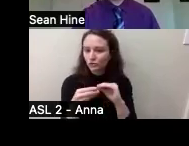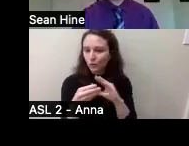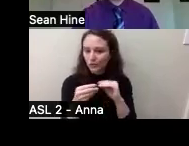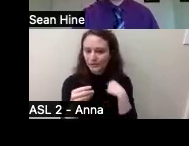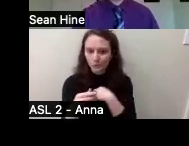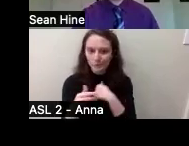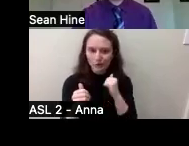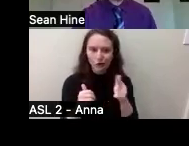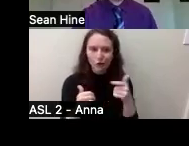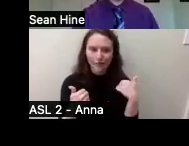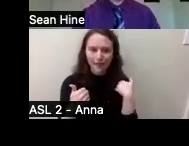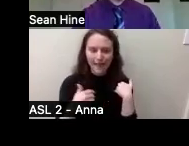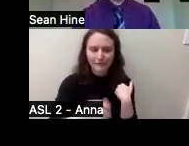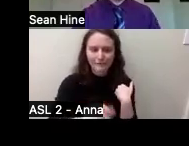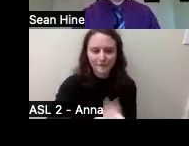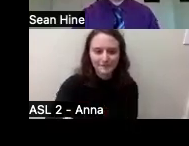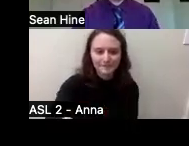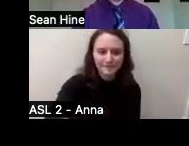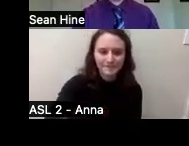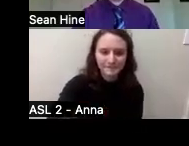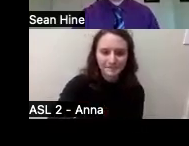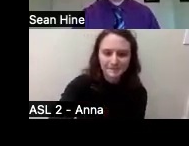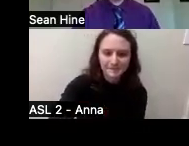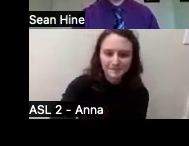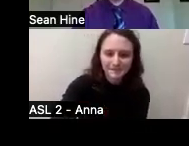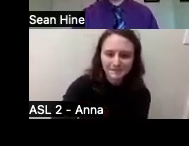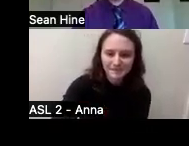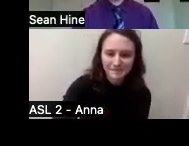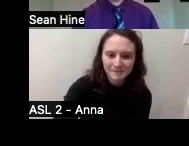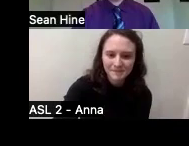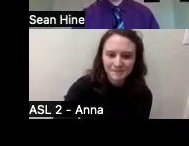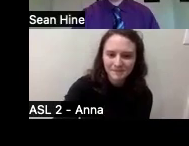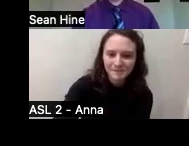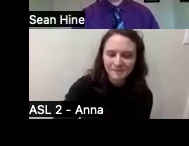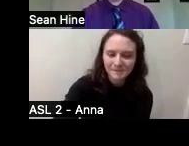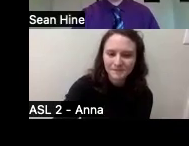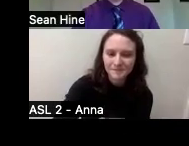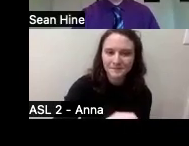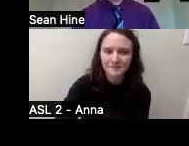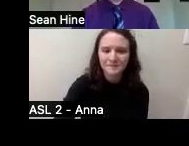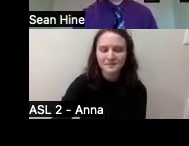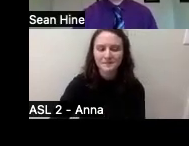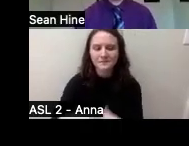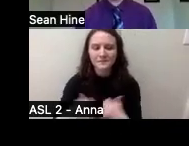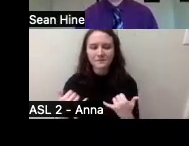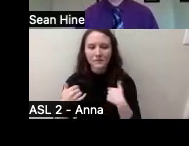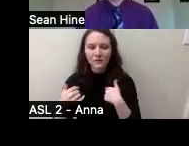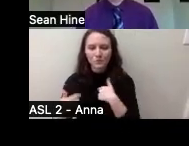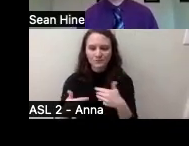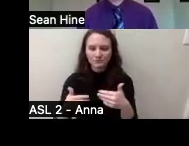but we're going to keep on rolling now. So we're headed off into the prior approval world